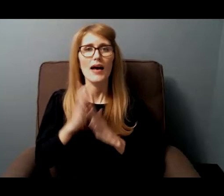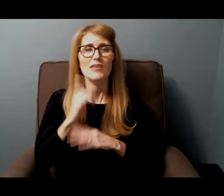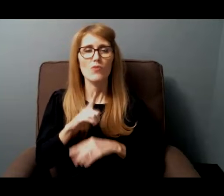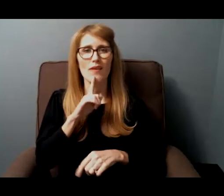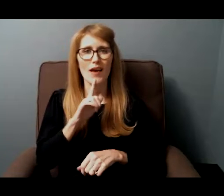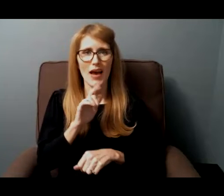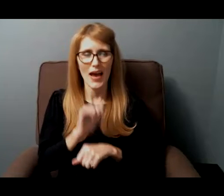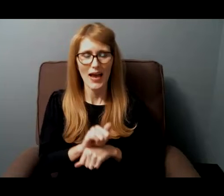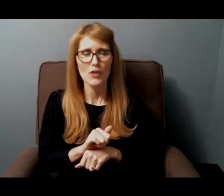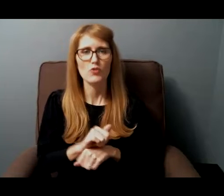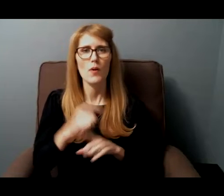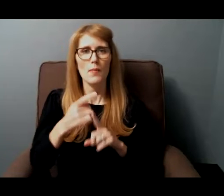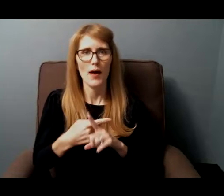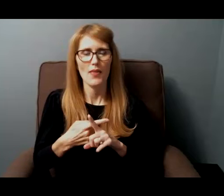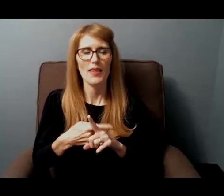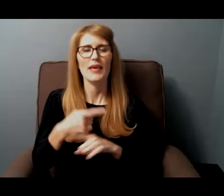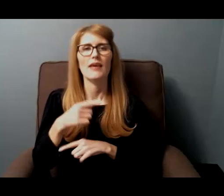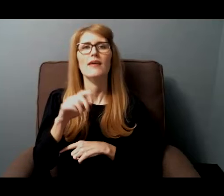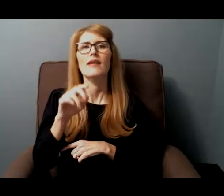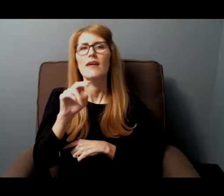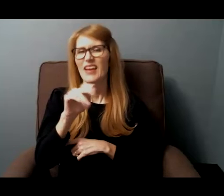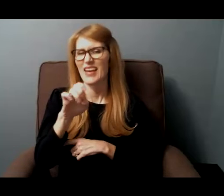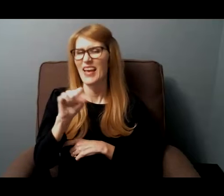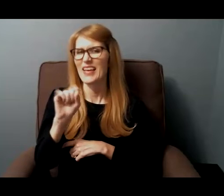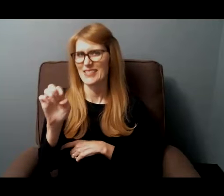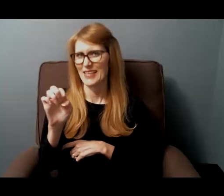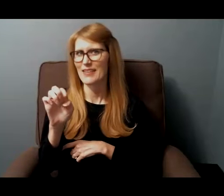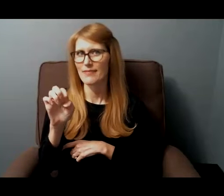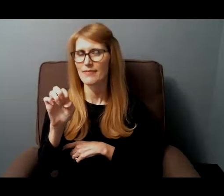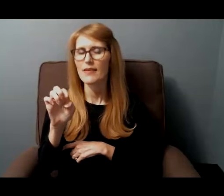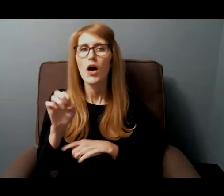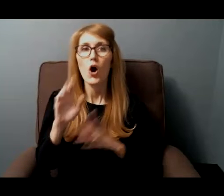employment. They are hoping they can get those details. If they can't, remember they are going